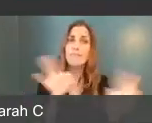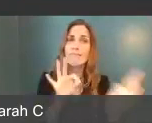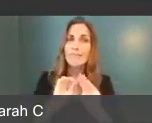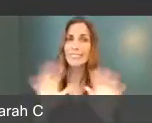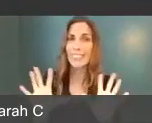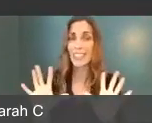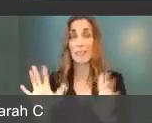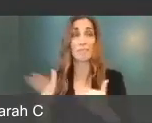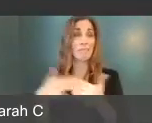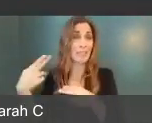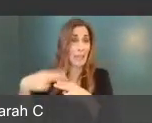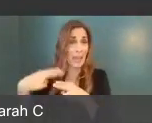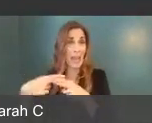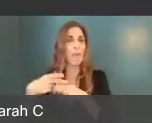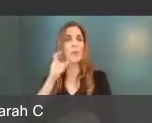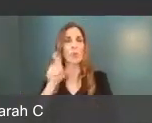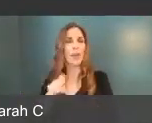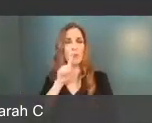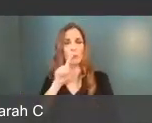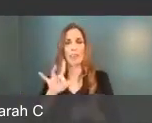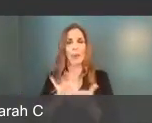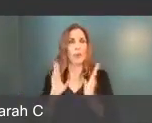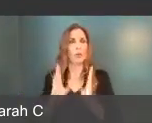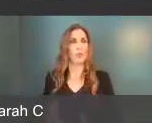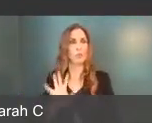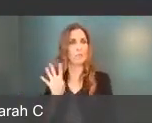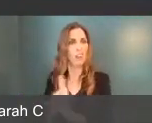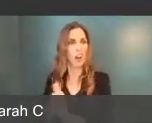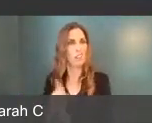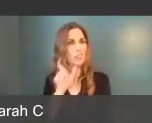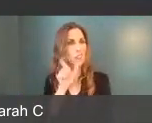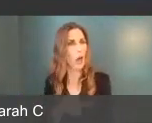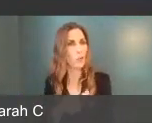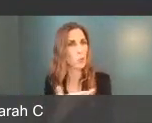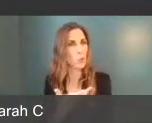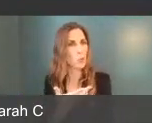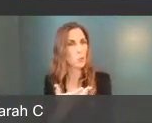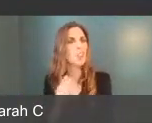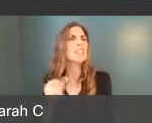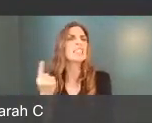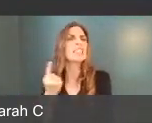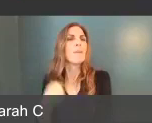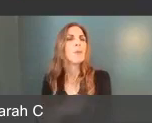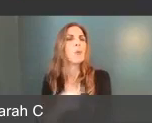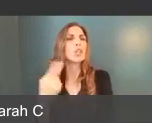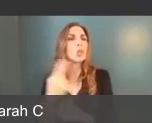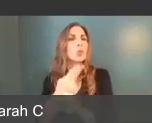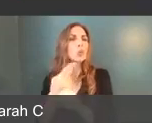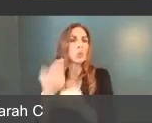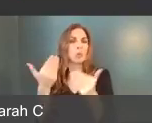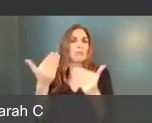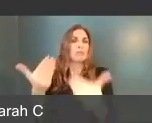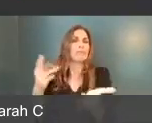you don't have to be a medical person. That's just what we use to sign people up. So we welcome